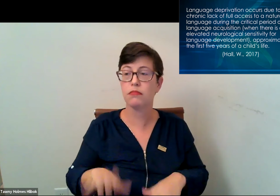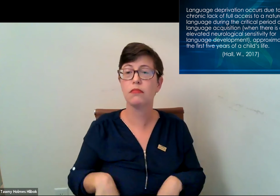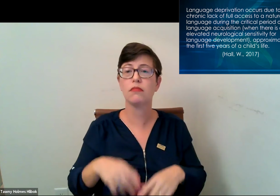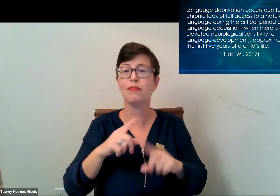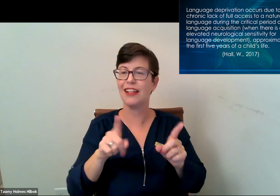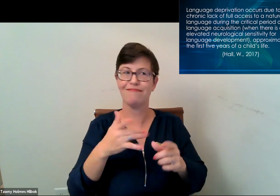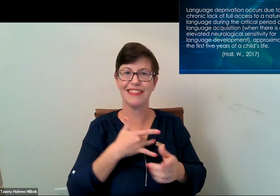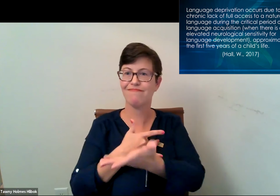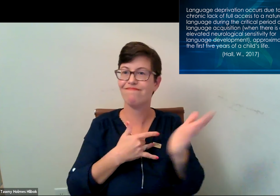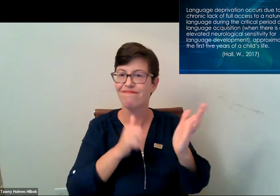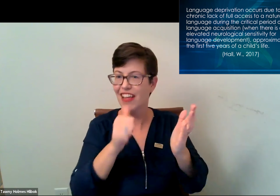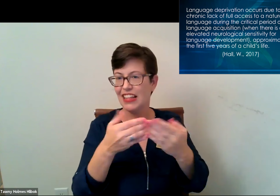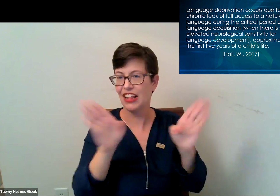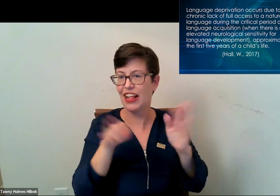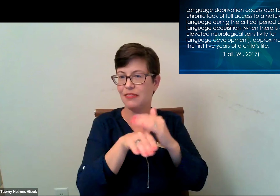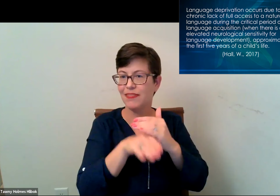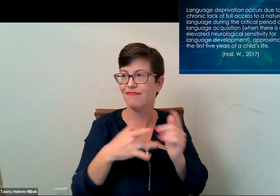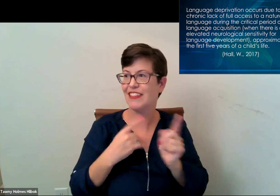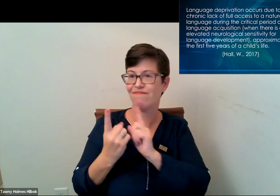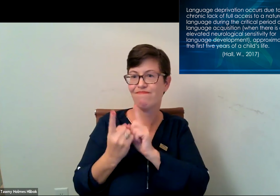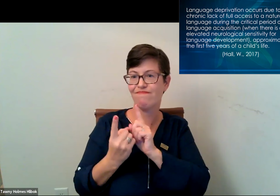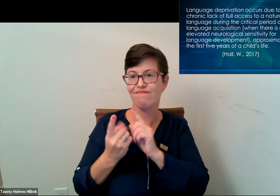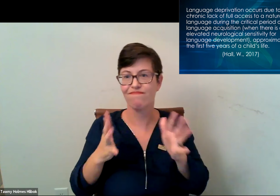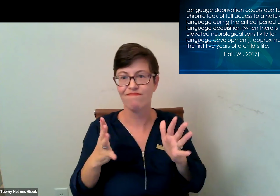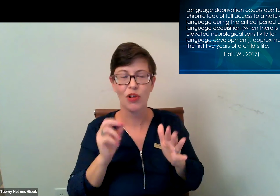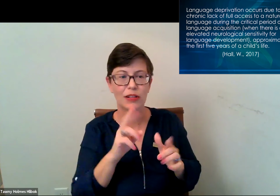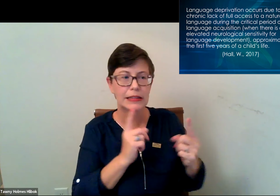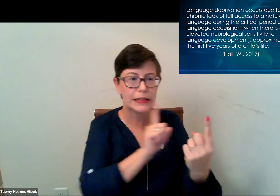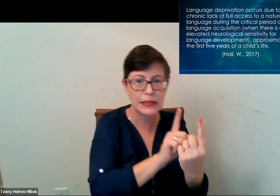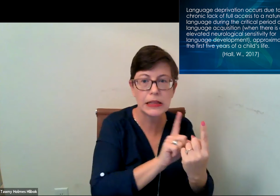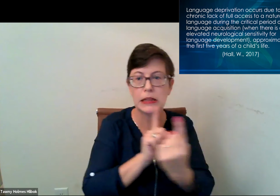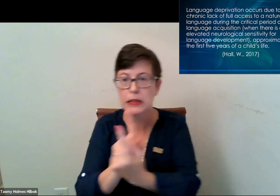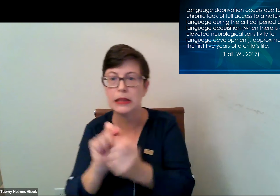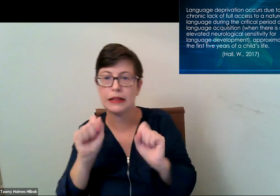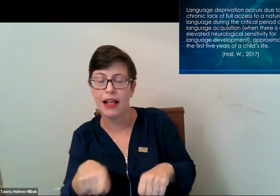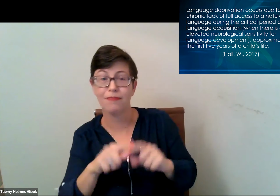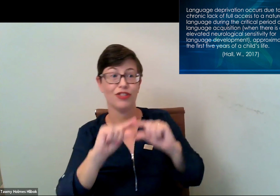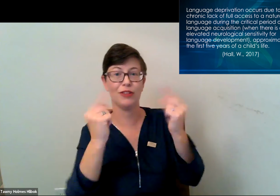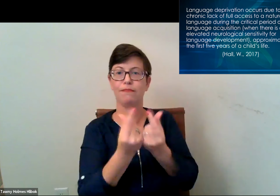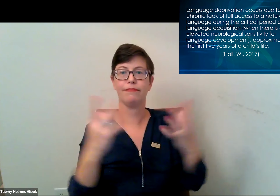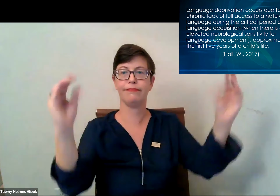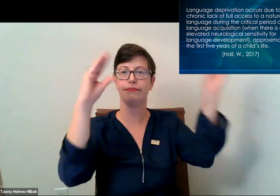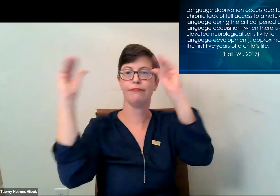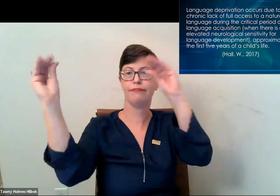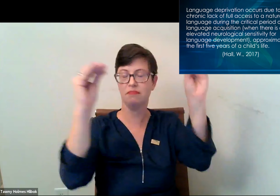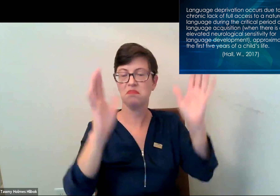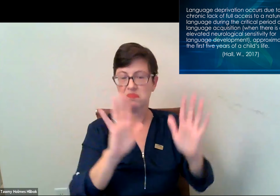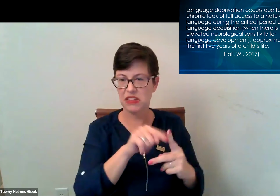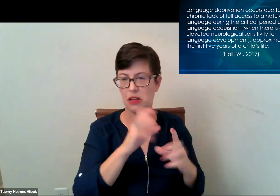however, typically that person would often tell them i'll tell you later, and then they never actually had access to that information they weren't able to interact.